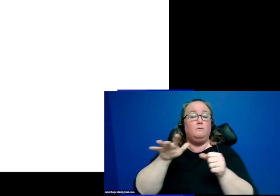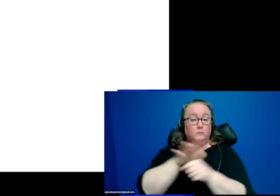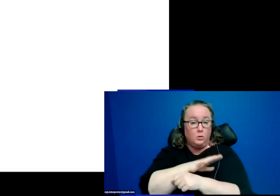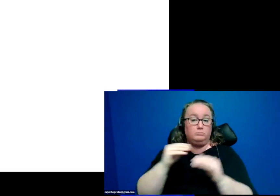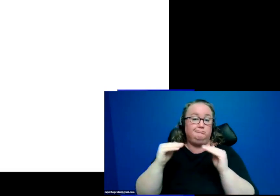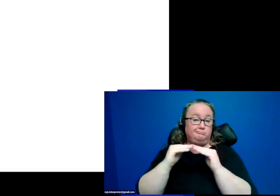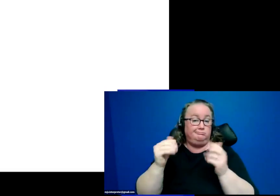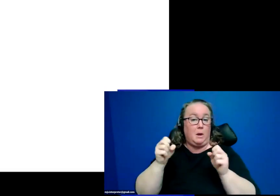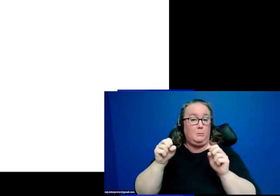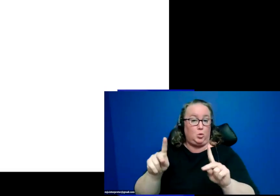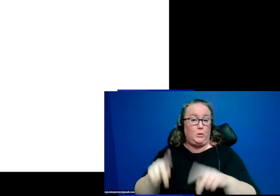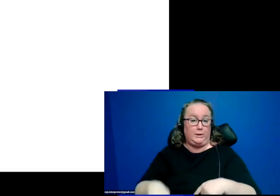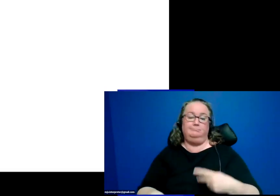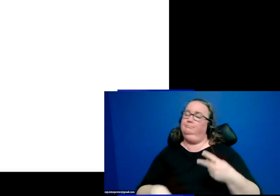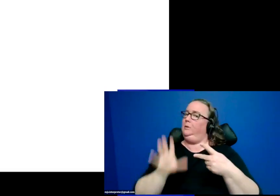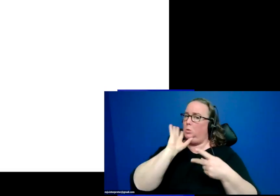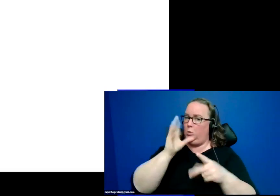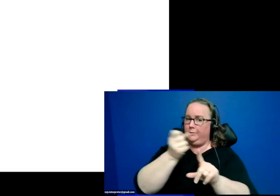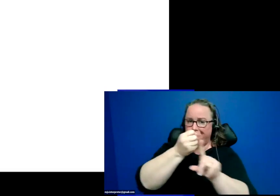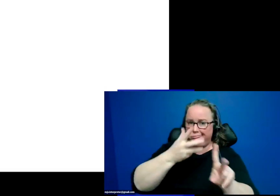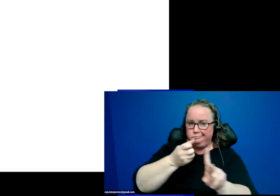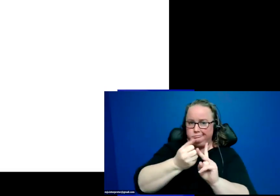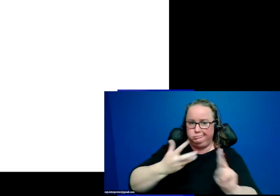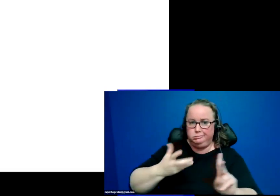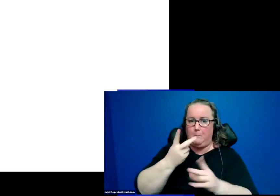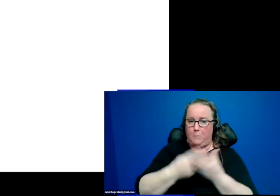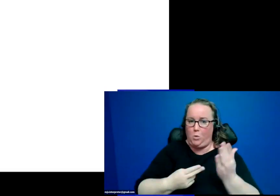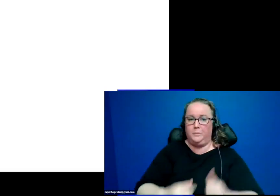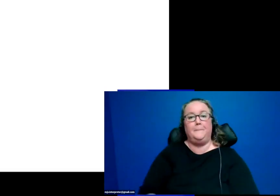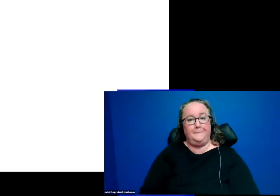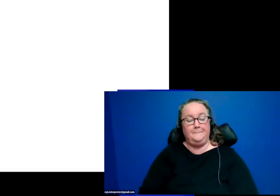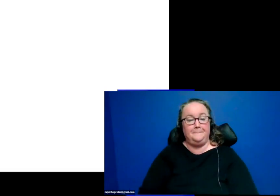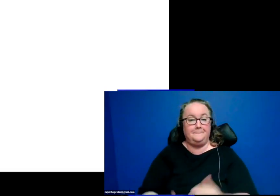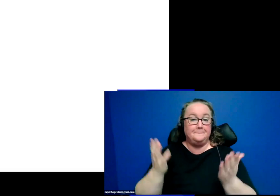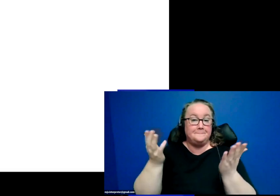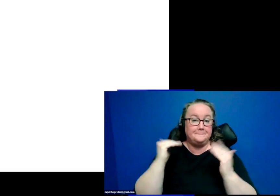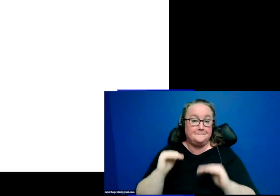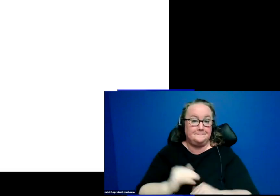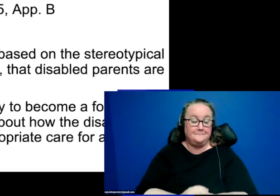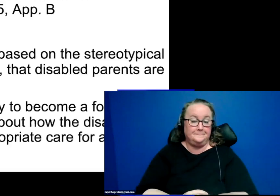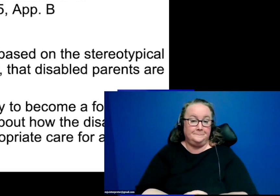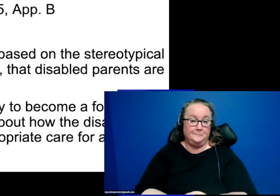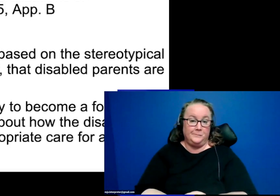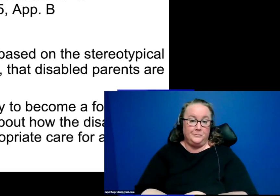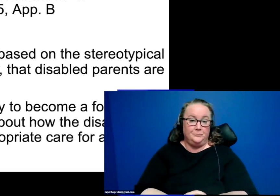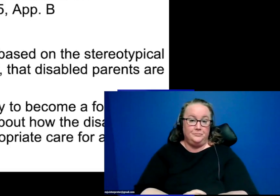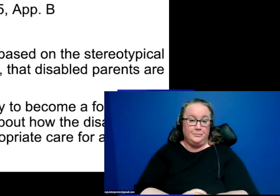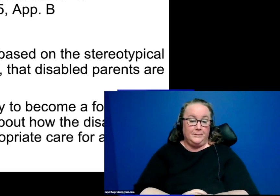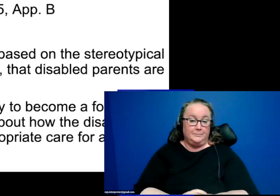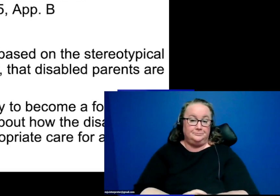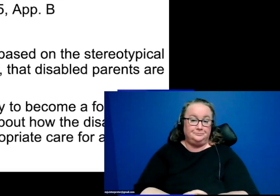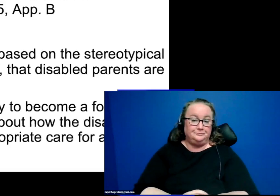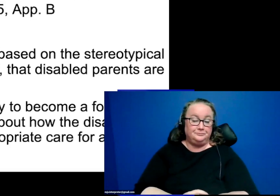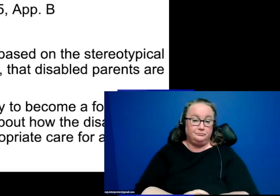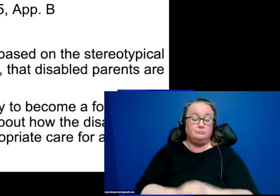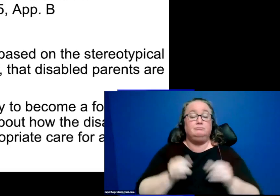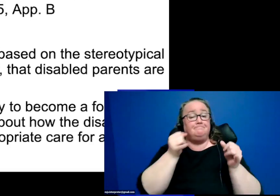And I'm going to go through each in depth a little more. Next slide, please. So individualized treatment